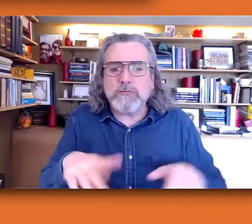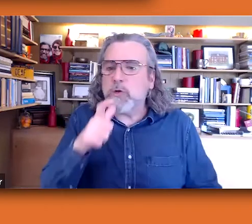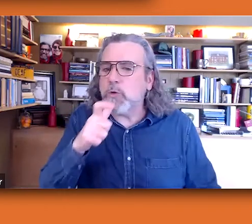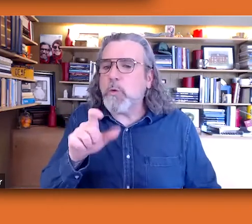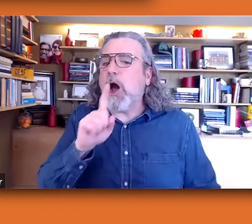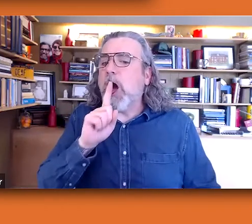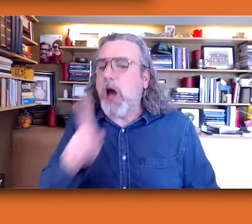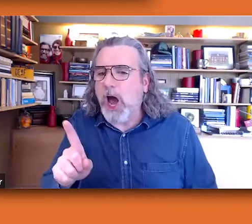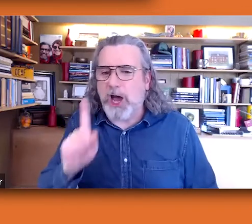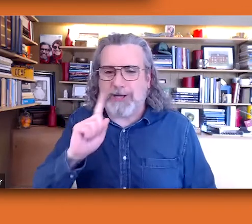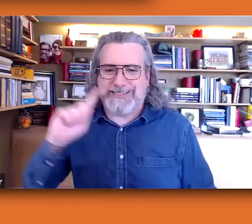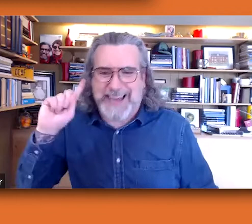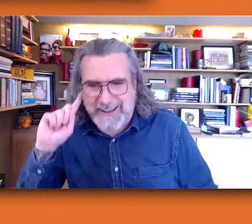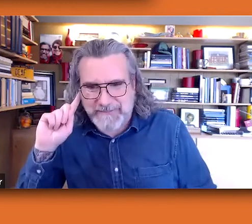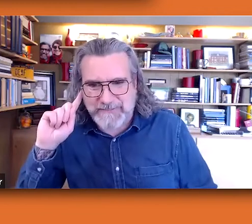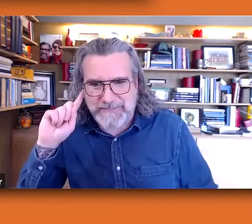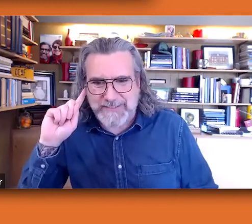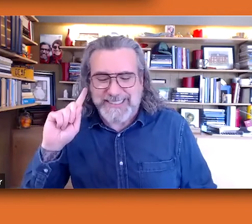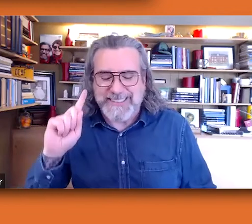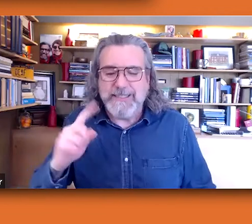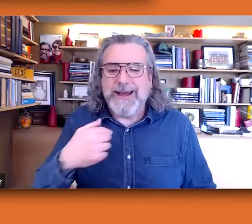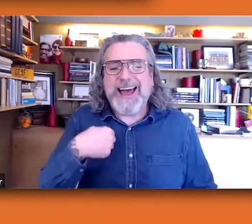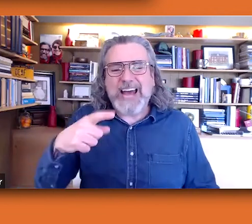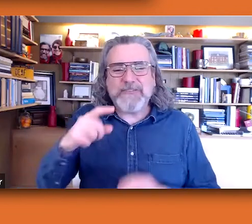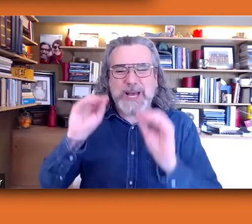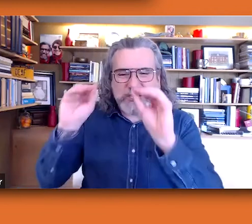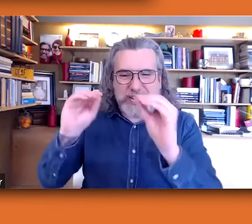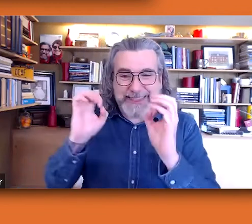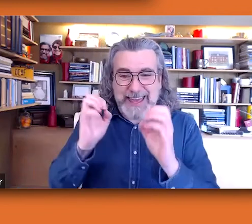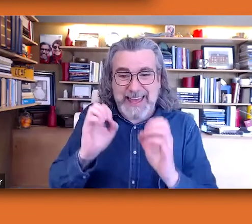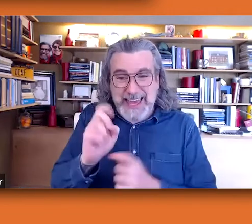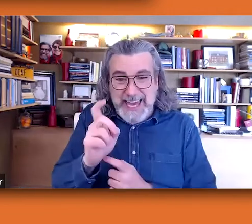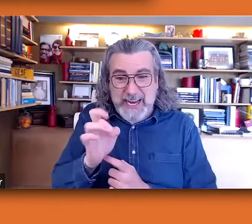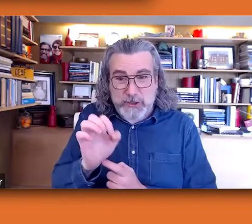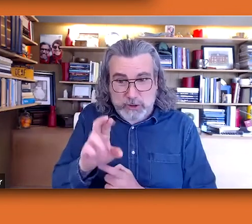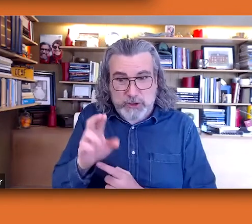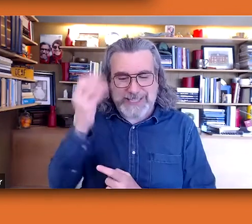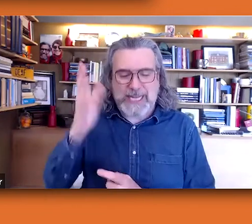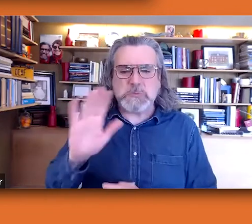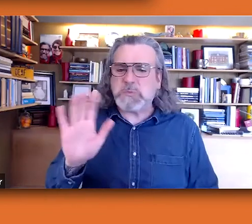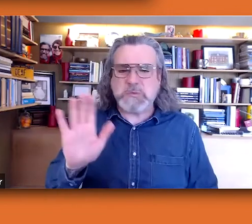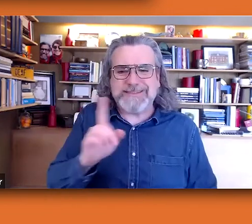Always put "a person who is deaf" or "people who are deaf." Always use person-first language.